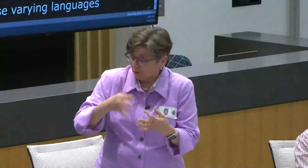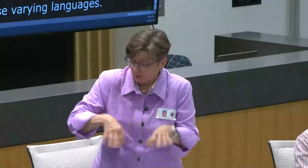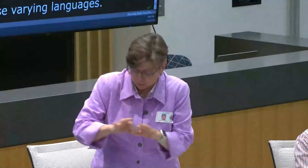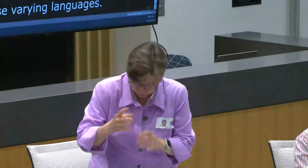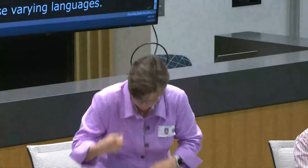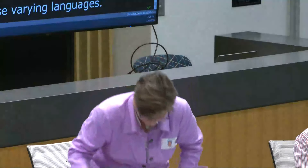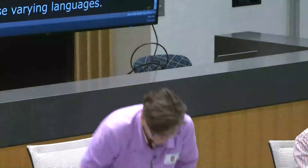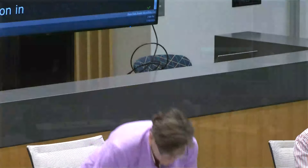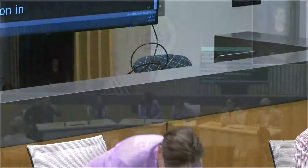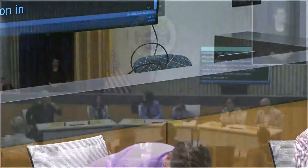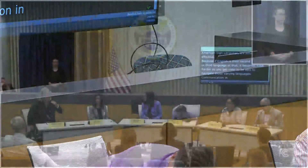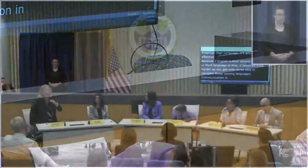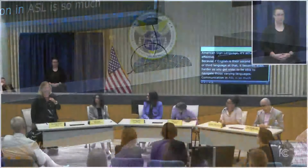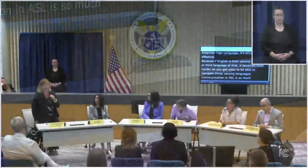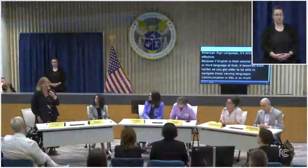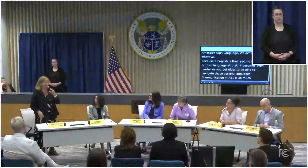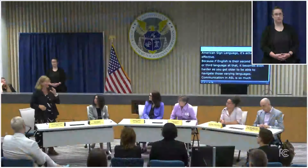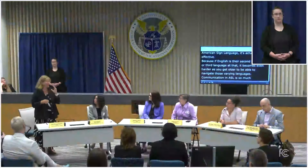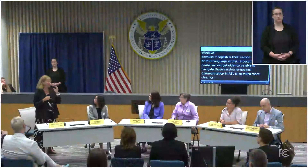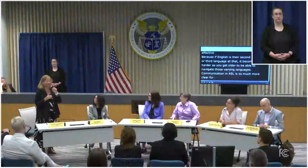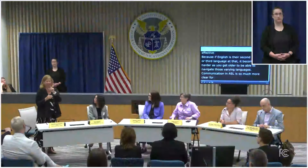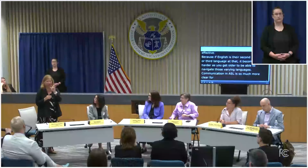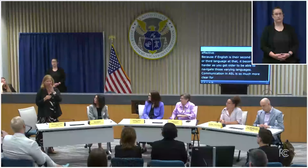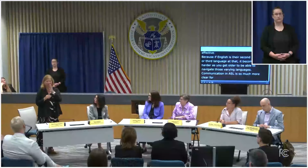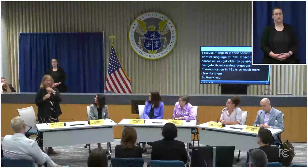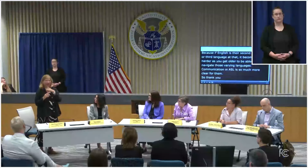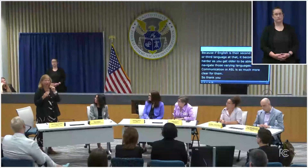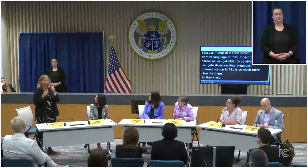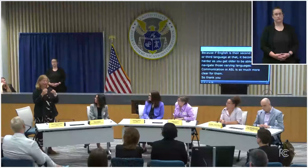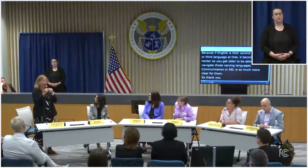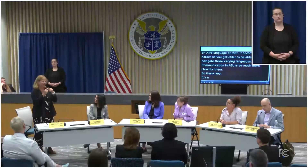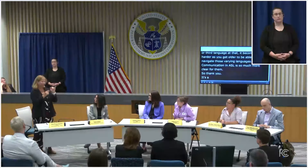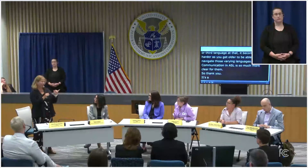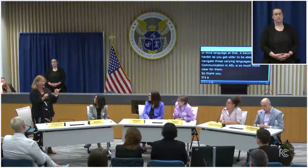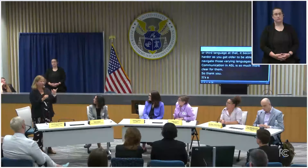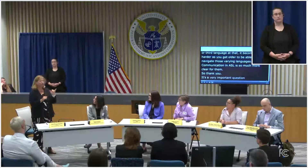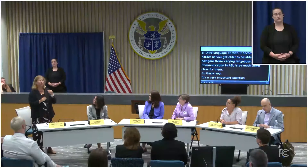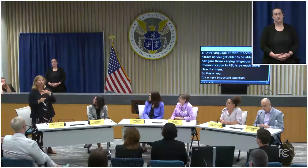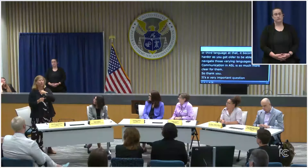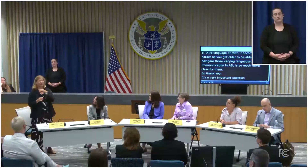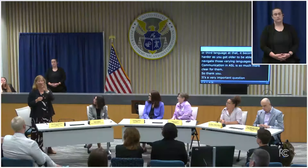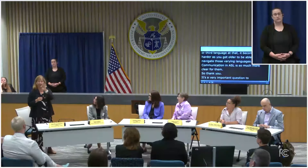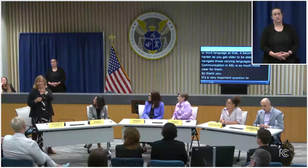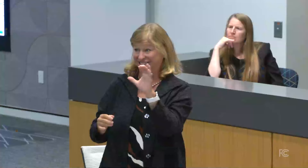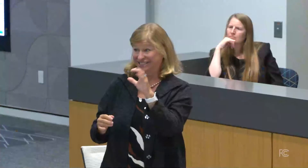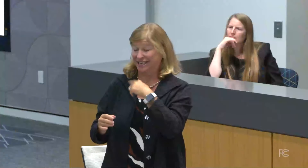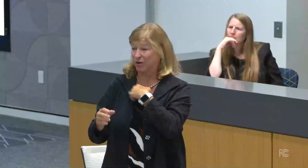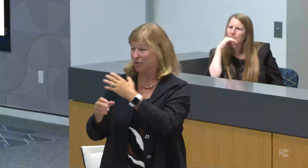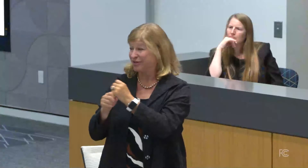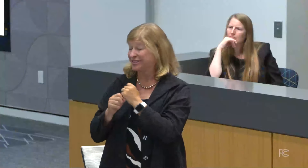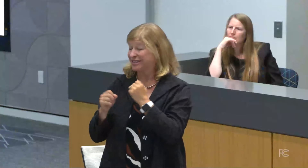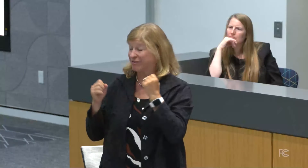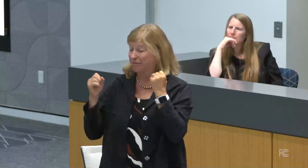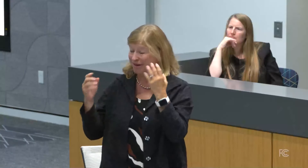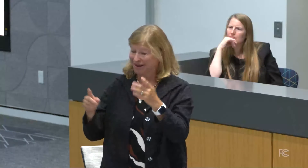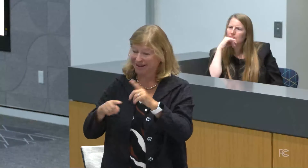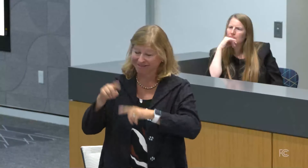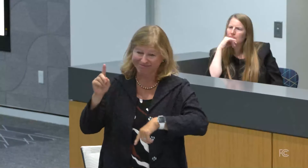LANGUAGE AT THAT, IT BECOMES EVEN HARDER AS YOU GET OLDER TO BE ABLE TO NAVIGATE THOSE VARYING LANGUAGES. COMMUNICATION IN ASL IS SO MUCH MORE CLEAR FOR THEM.